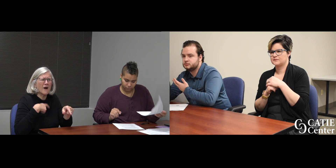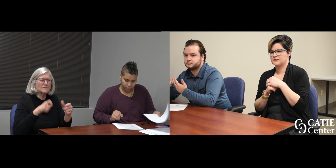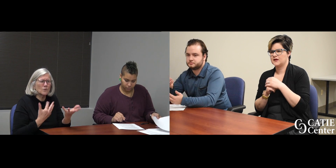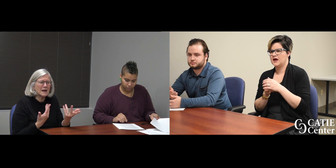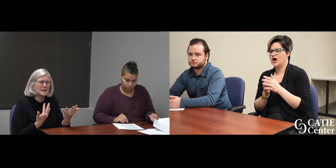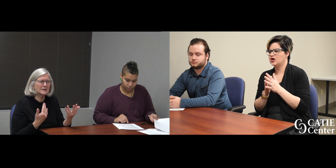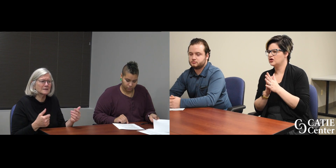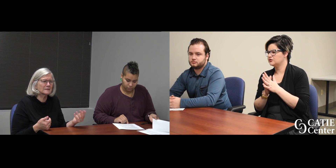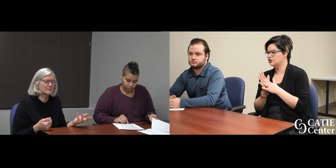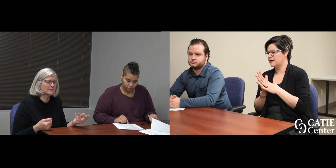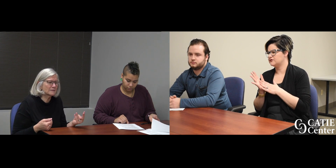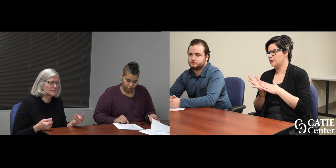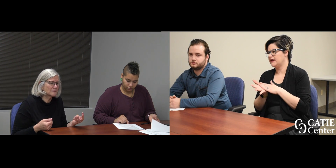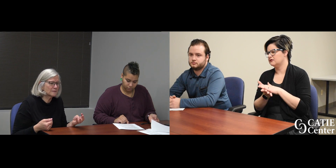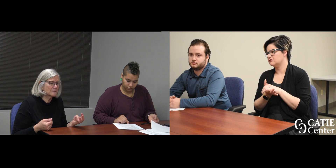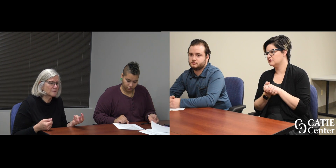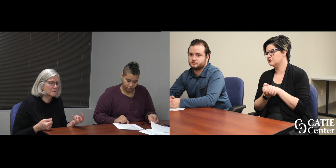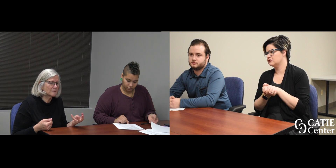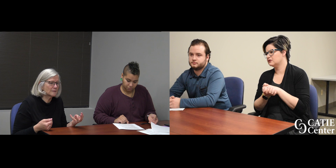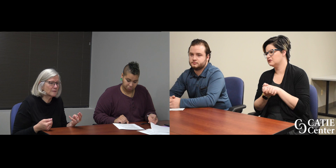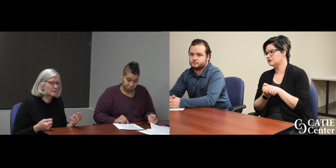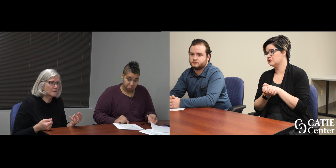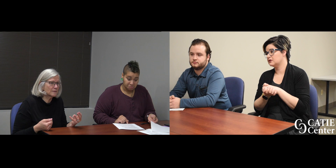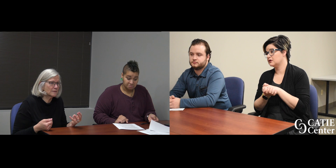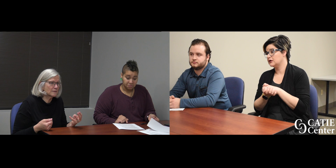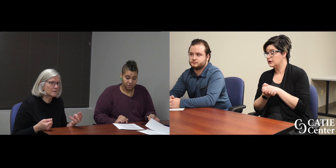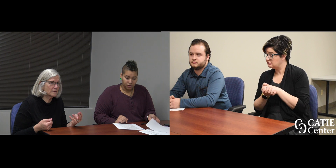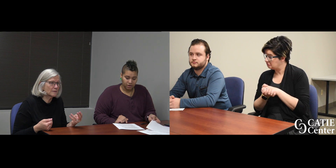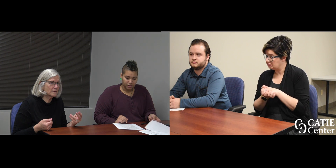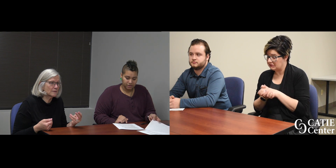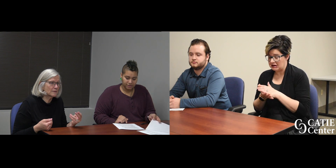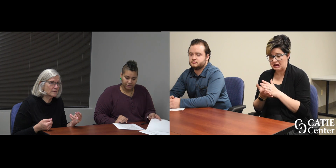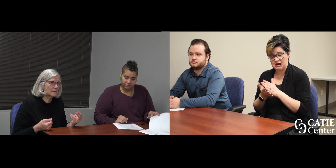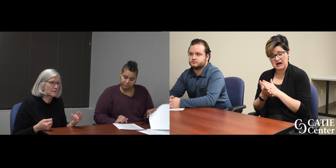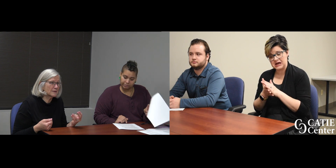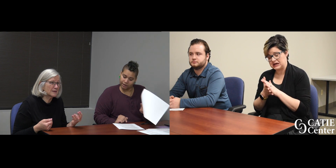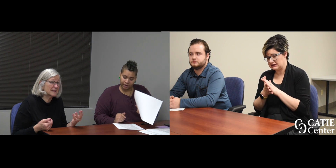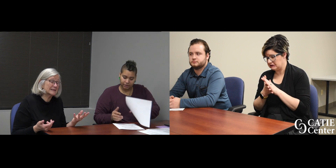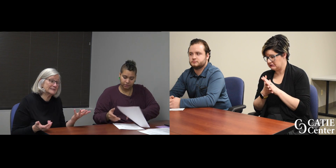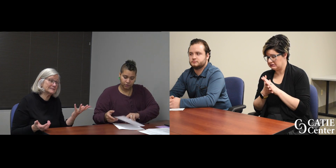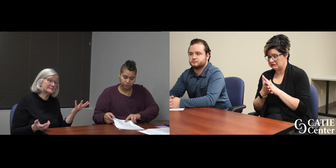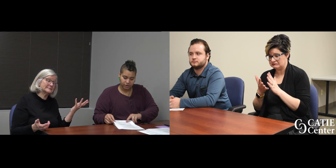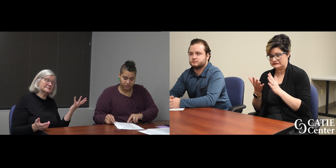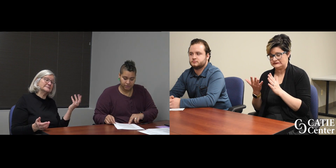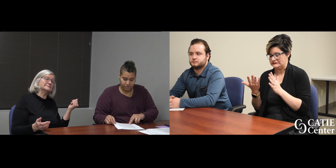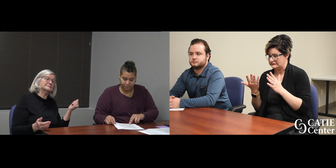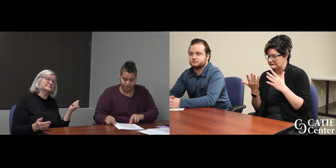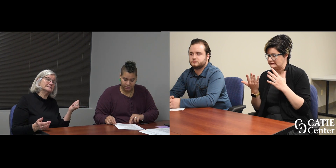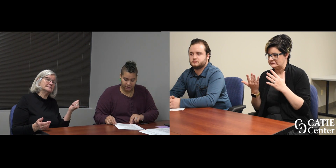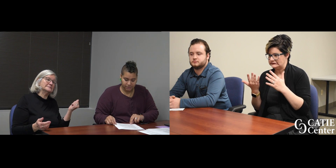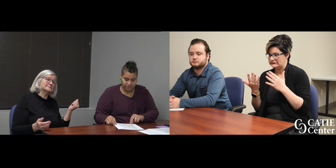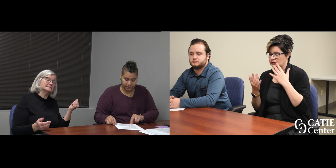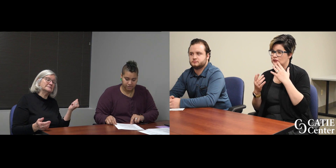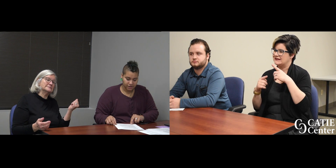I: How long do I have wait? Because it depends case to case.